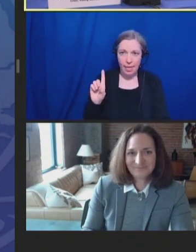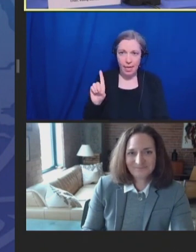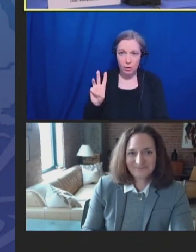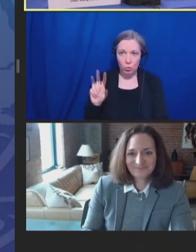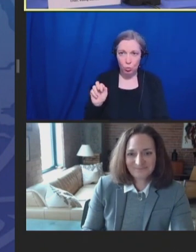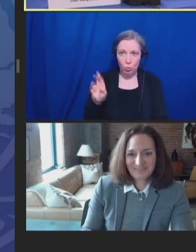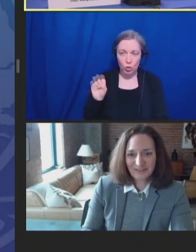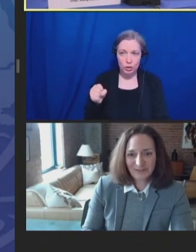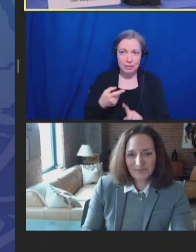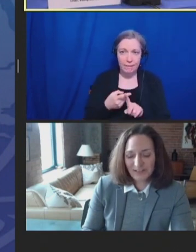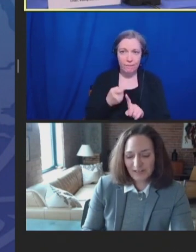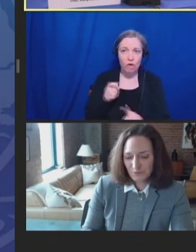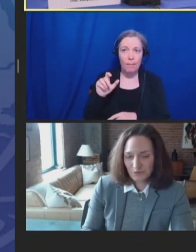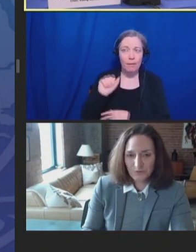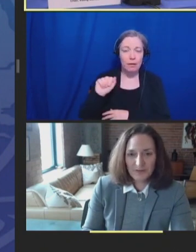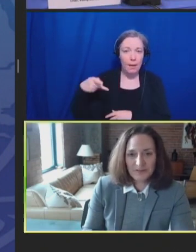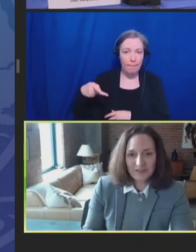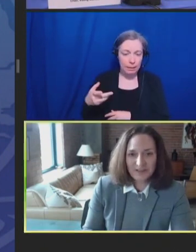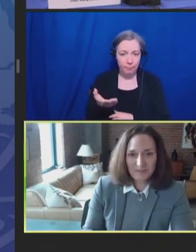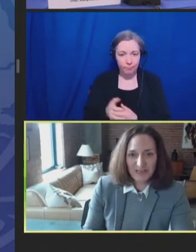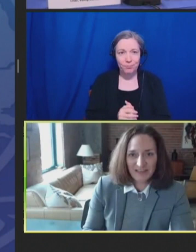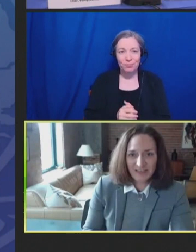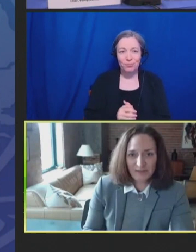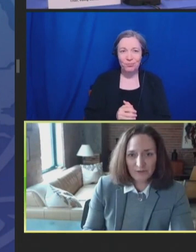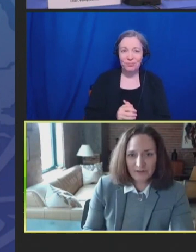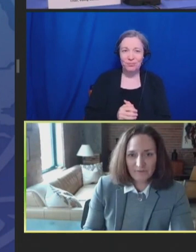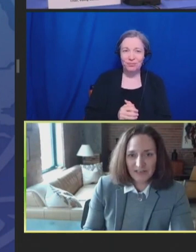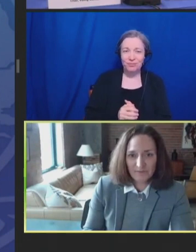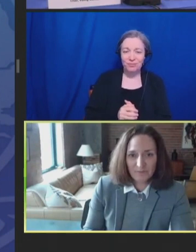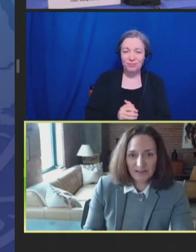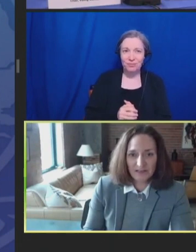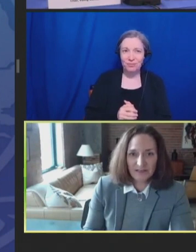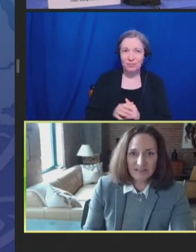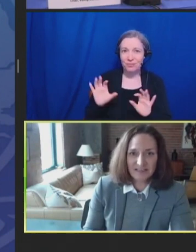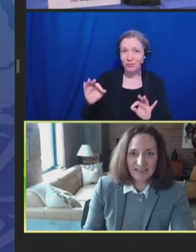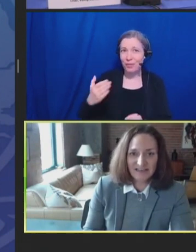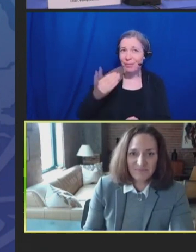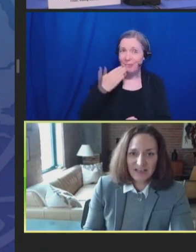Anne Edwards: Thank you so much. And thank you for inviting me today.